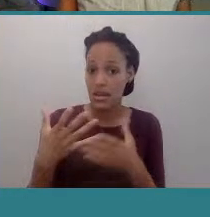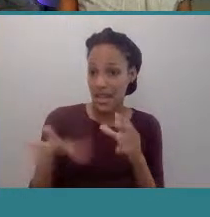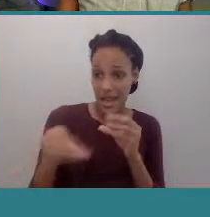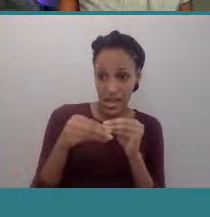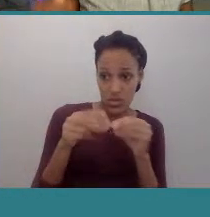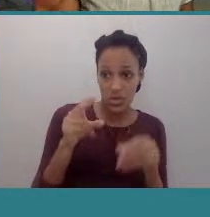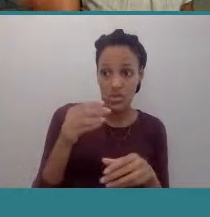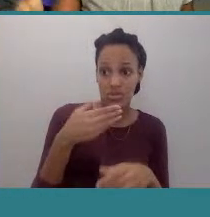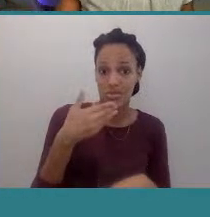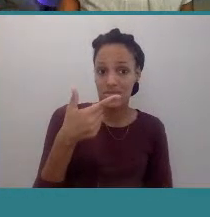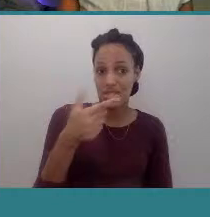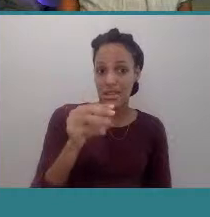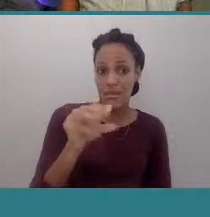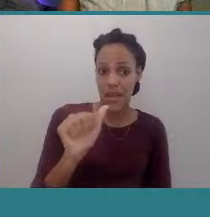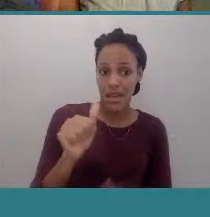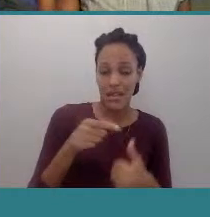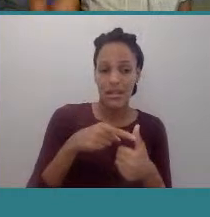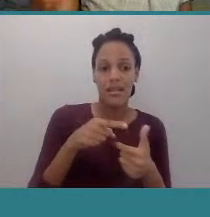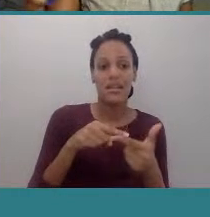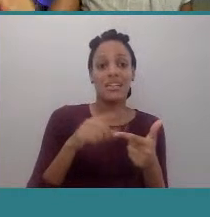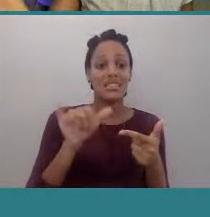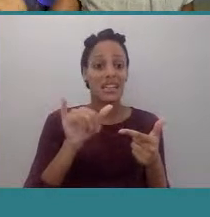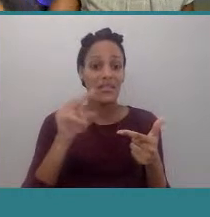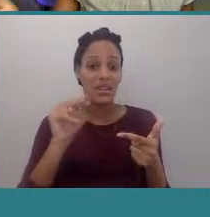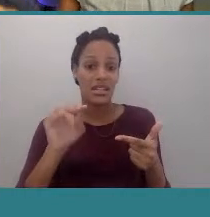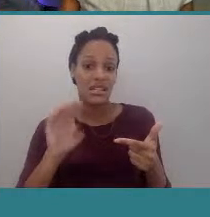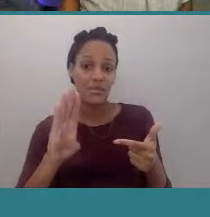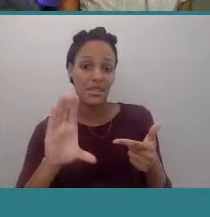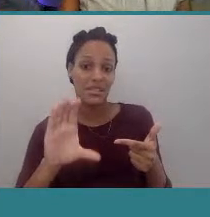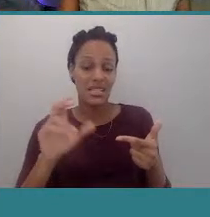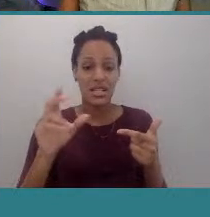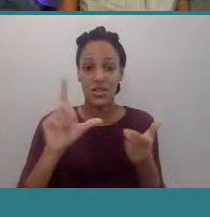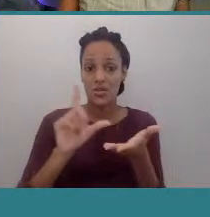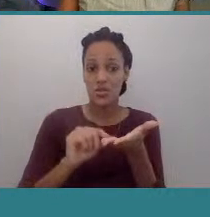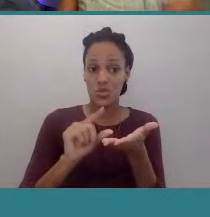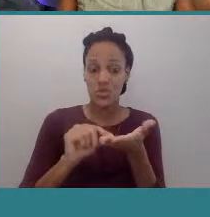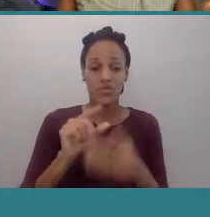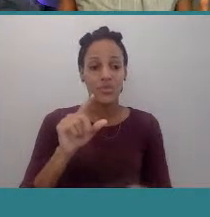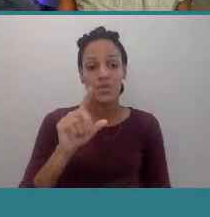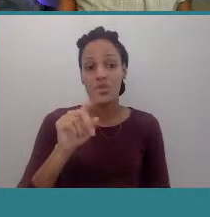you. Same thing with NBC.